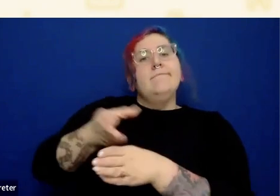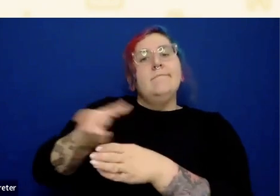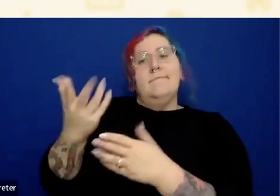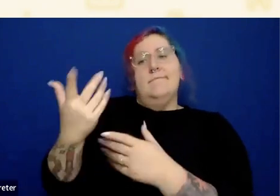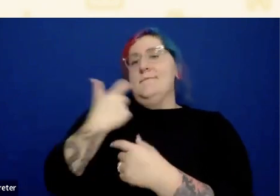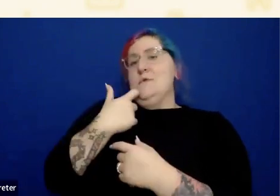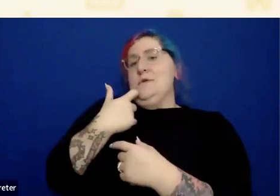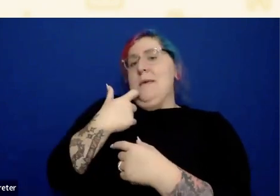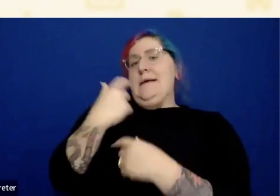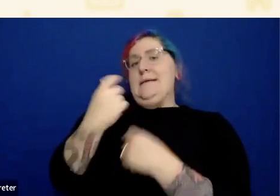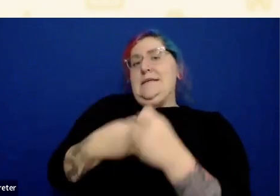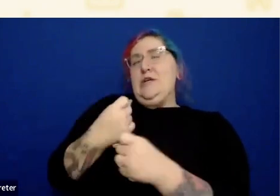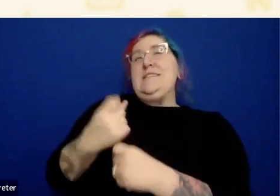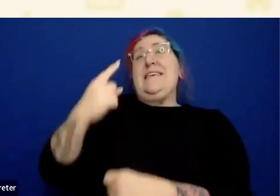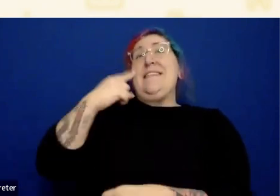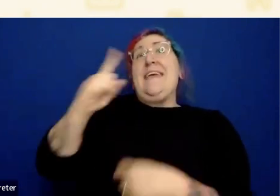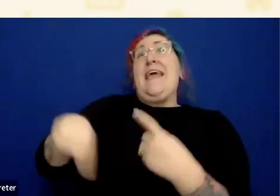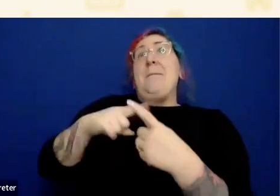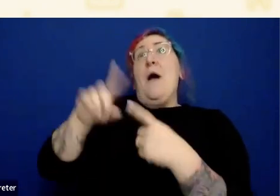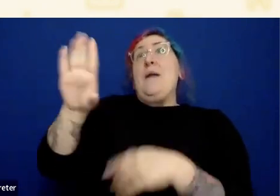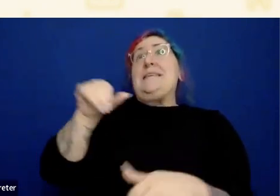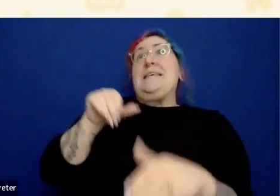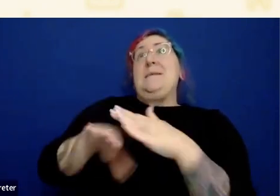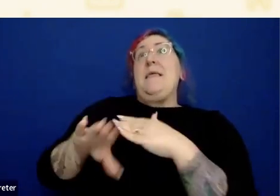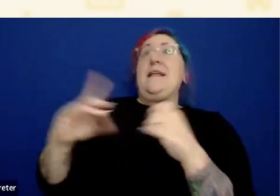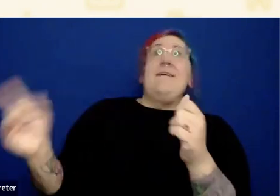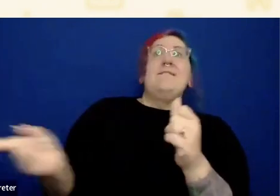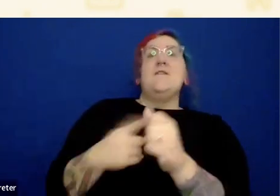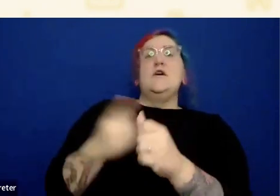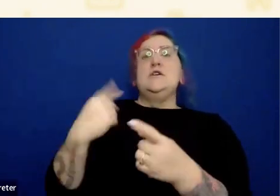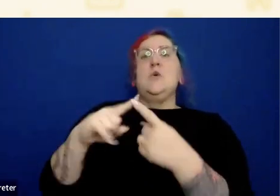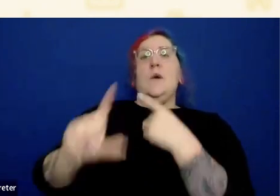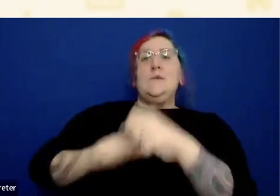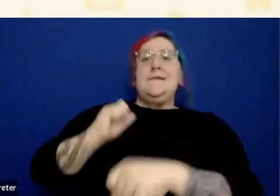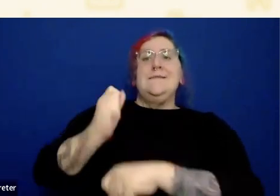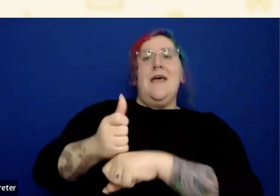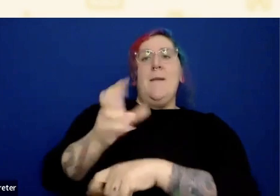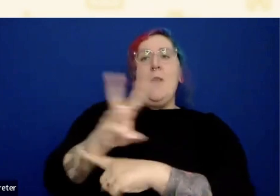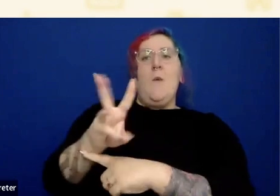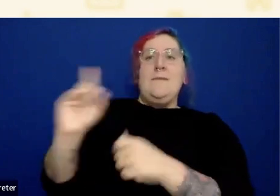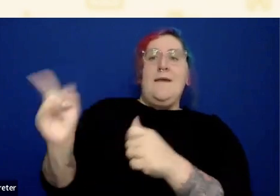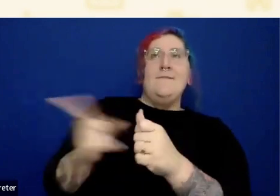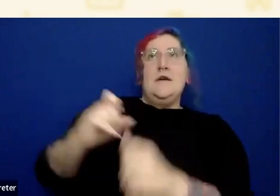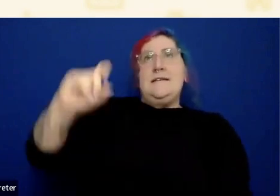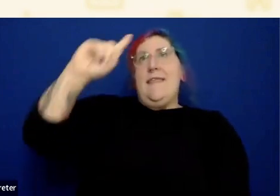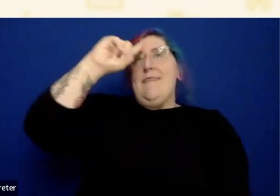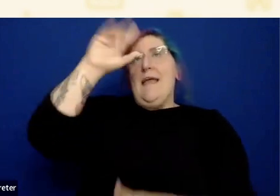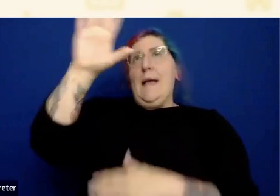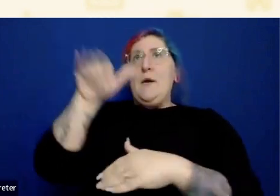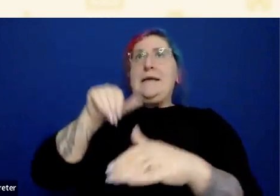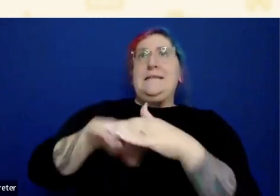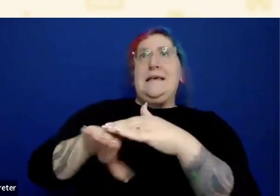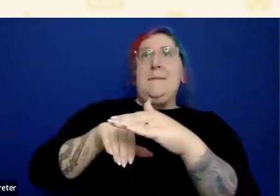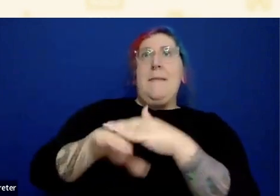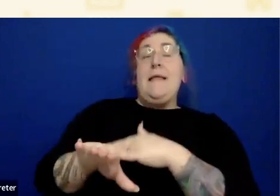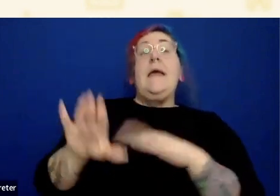And that also means including people with disabilities as co-creators